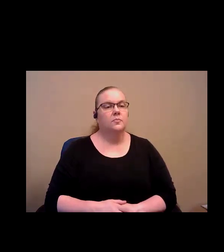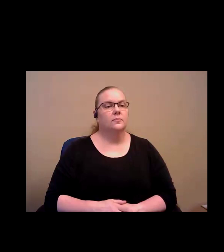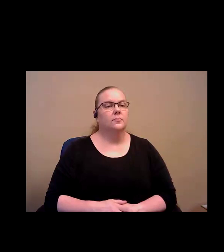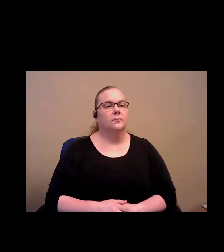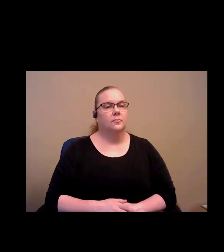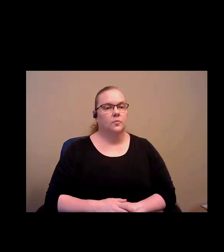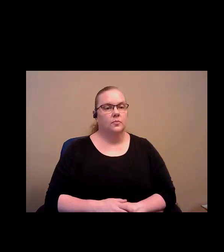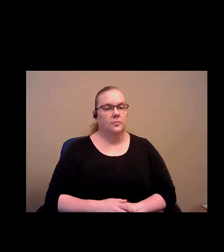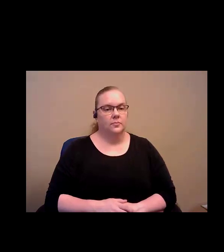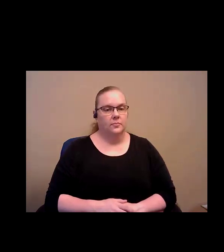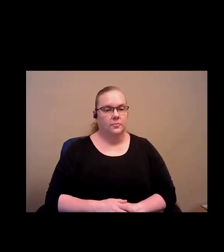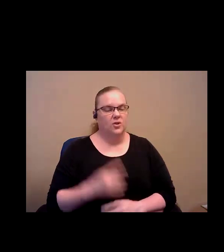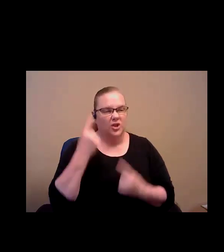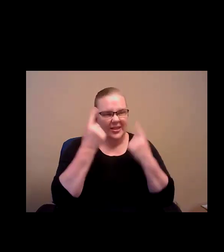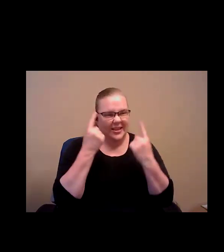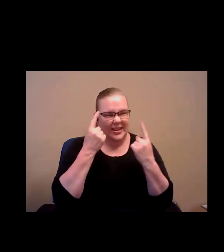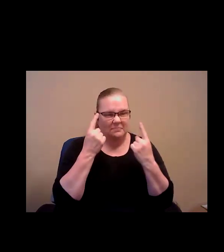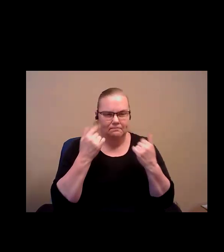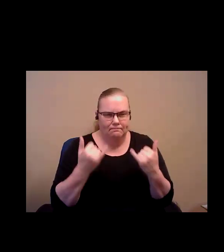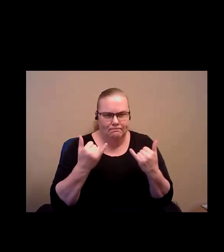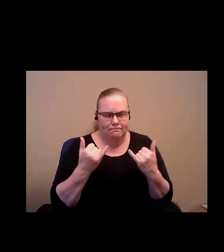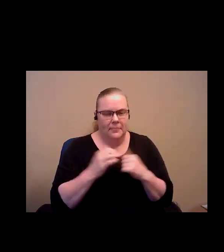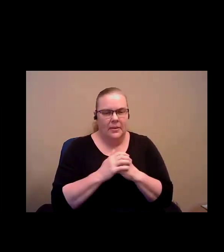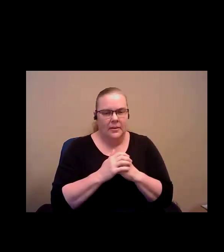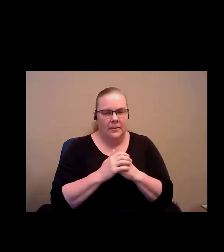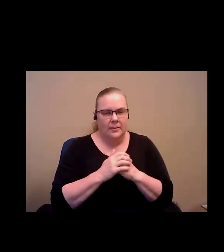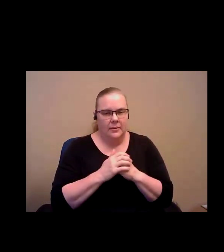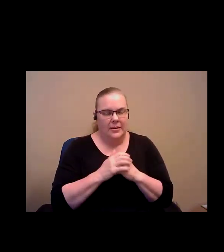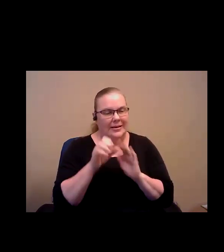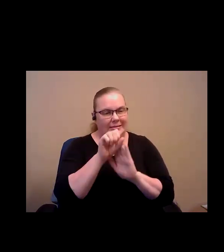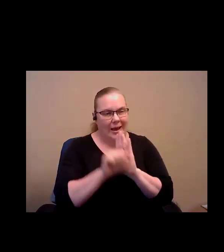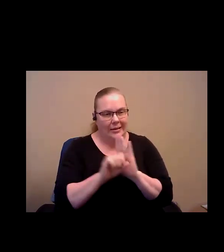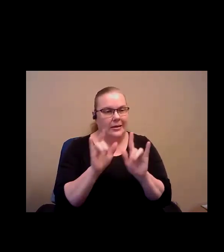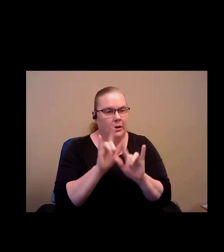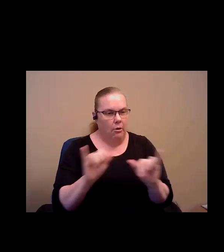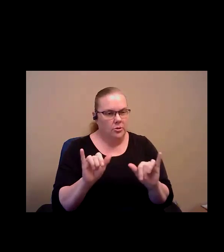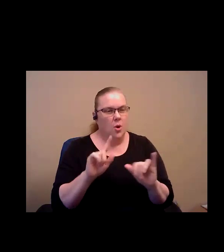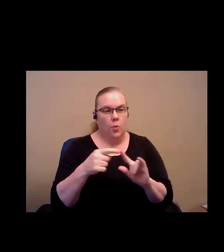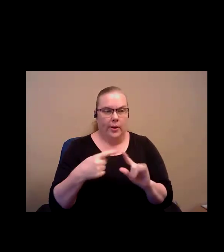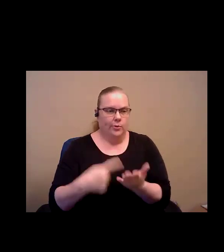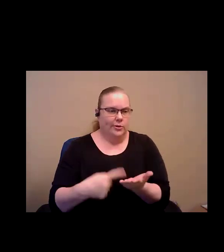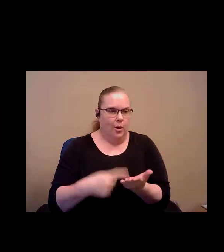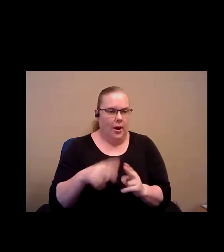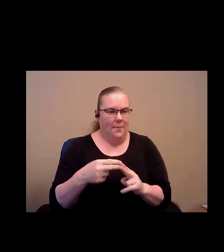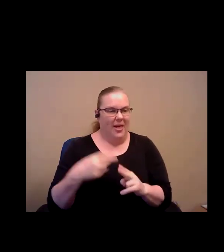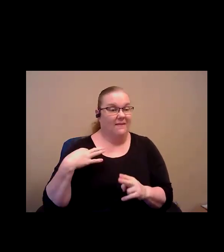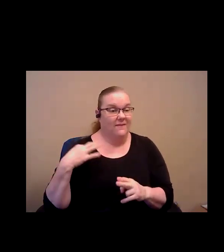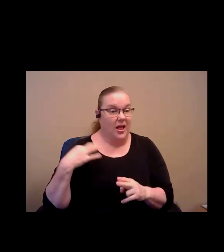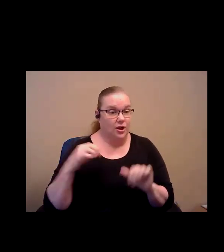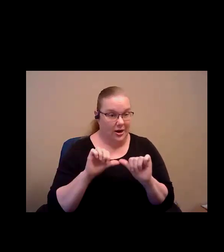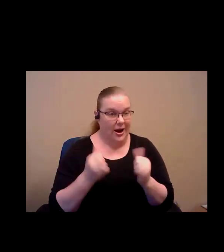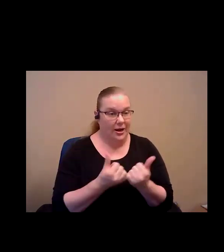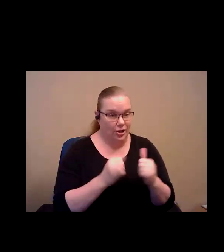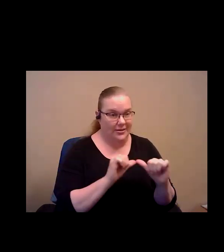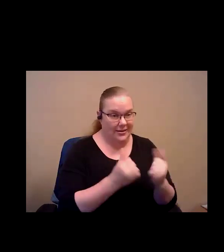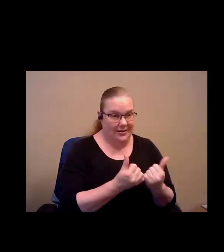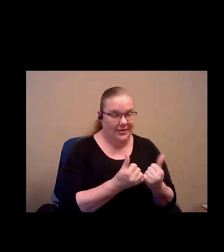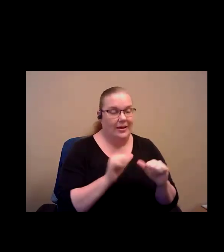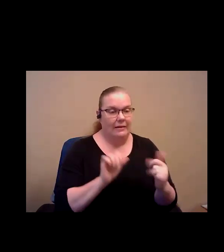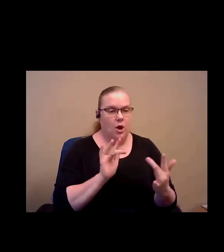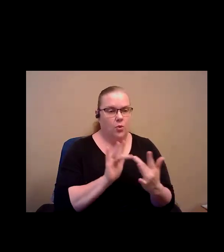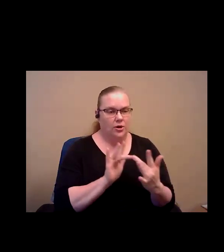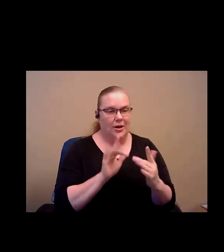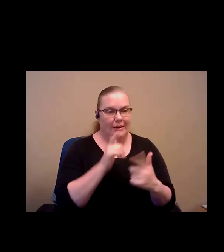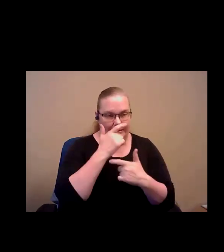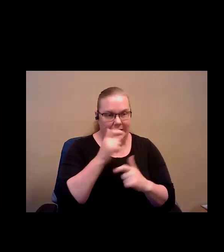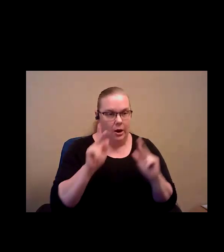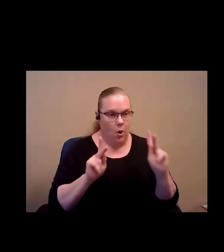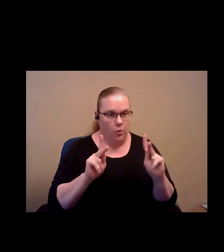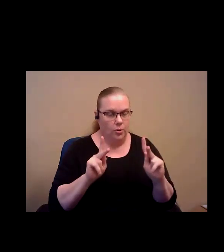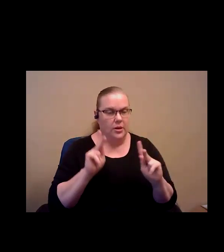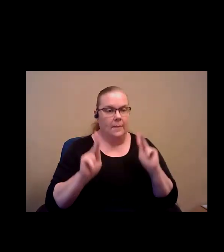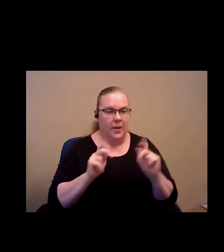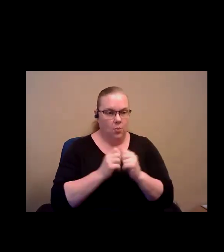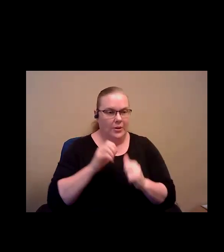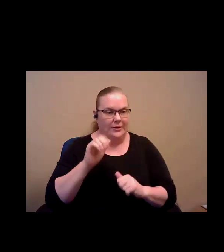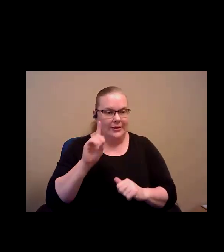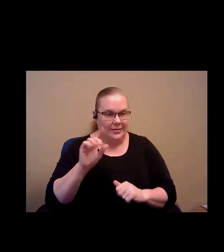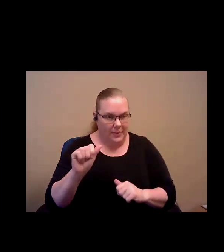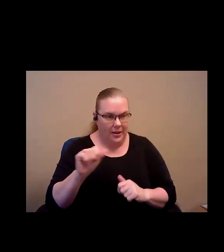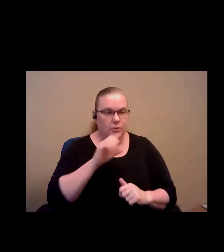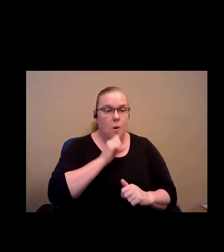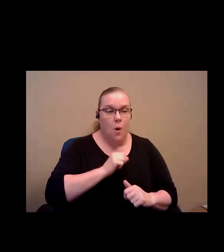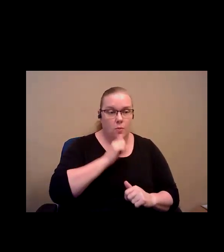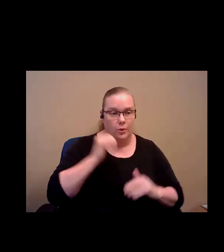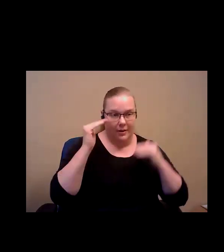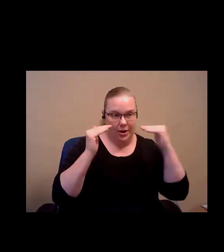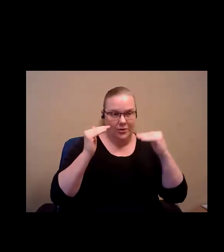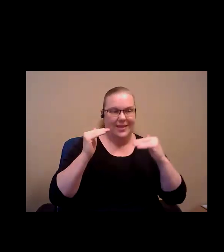Just thinking out loud, states can also, kind of, when I was talking about those voluntary agencies, can reach out to stakeholders, people with disabilities, older adults, and they can be part of the process as well.